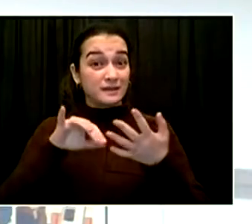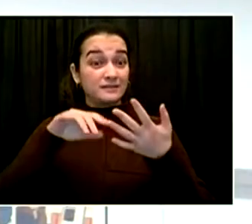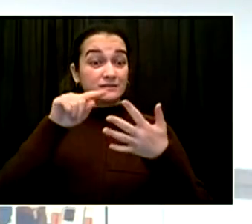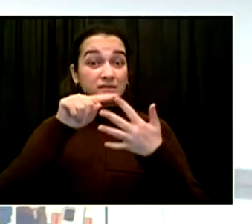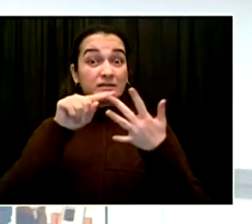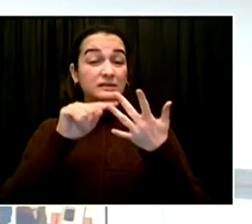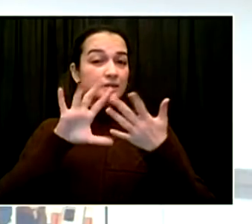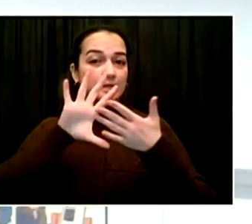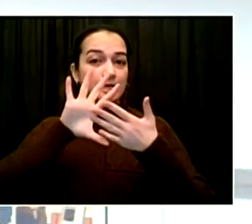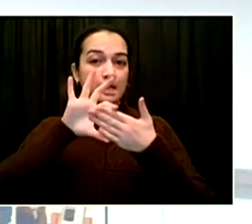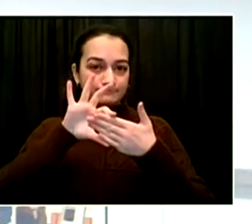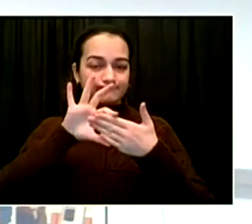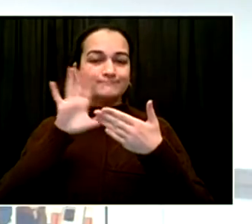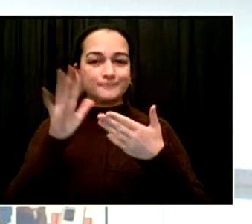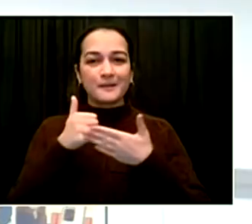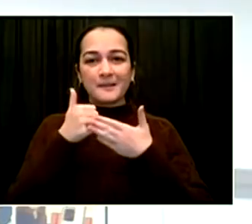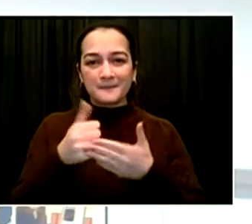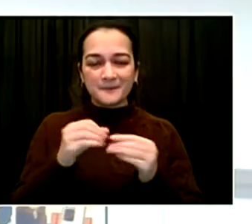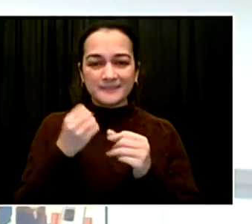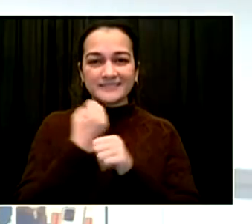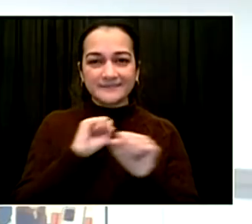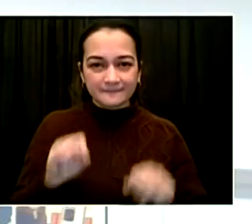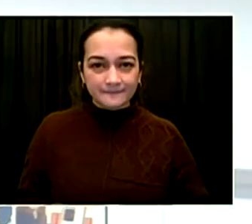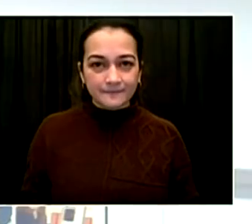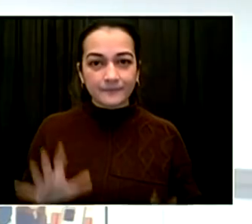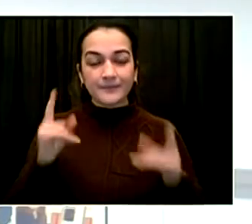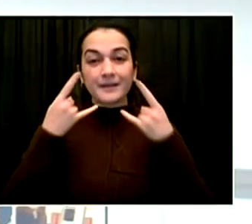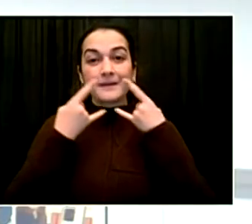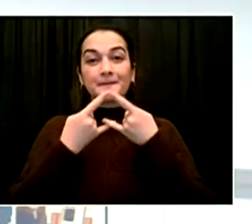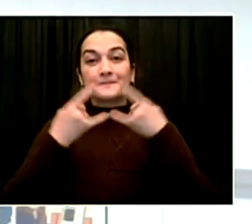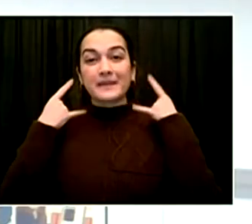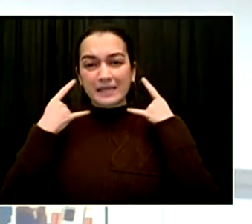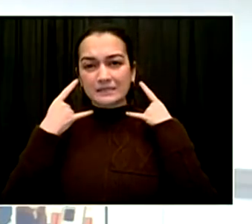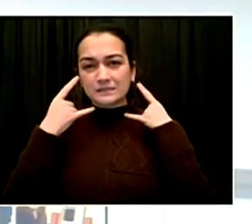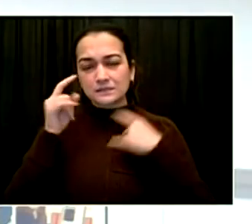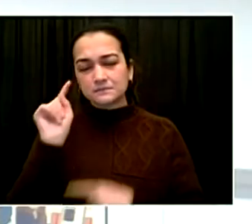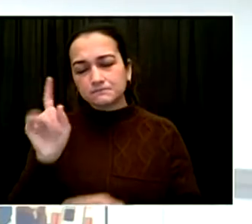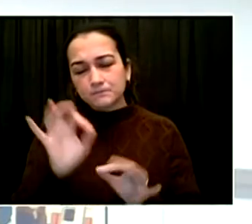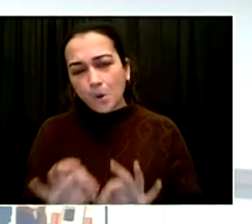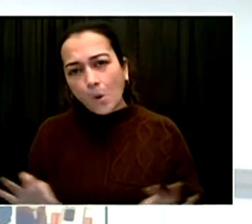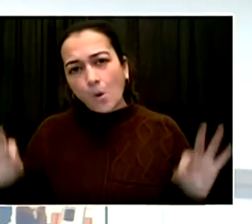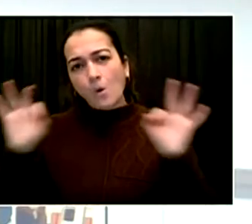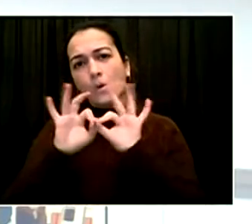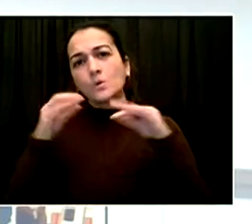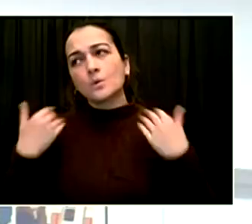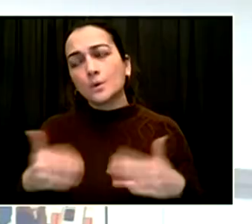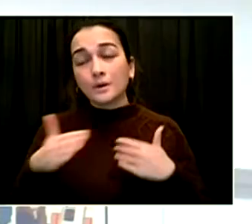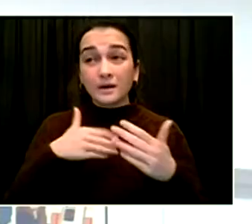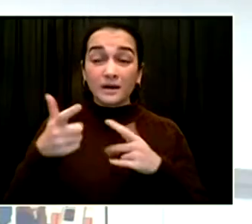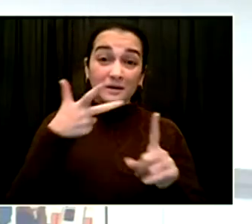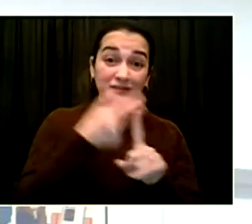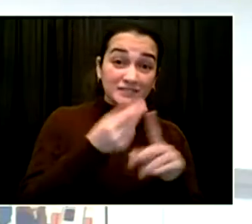OF SAFETY, YOU KNOW? AND MULTIPLE TYPES OF PRECAUTIONS.